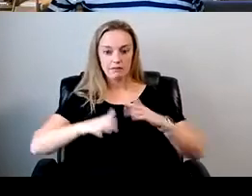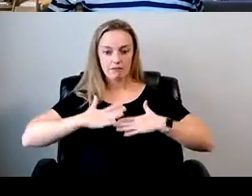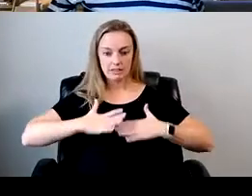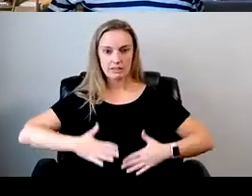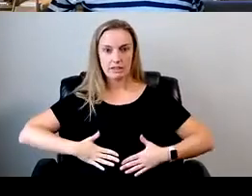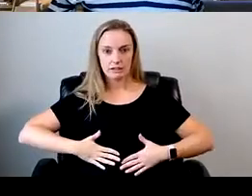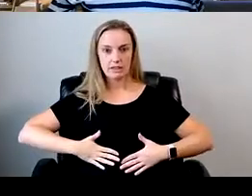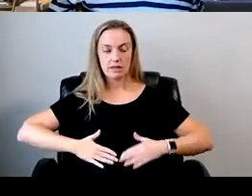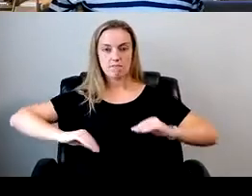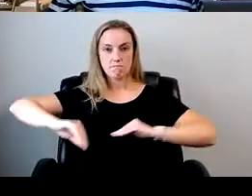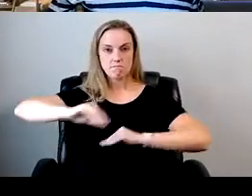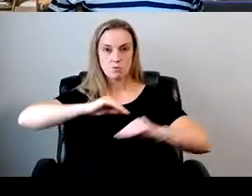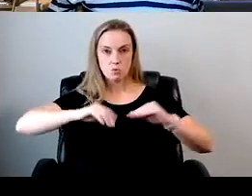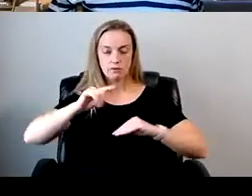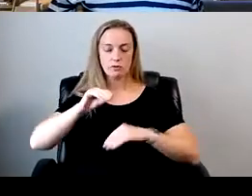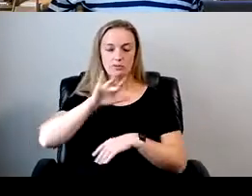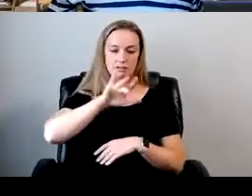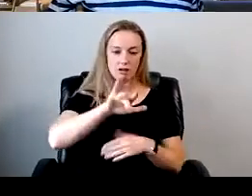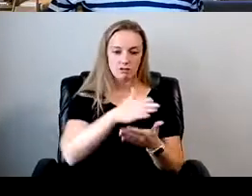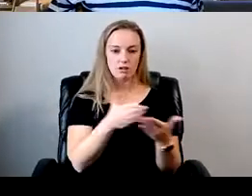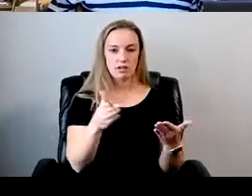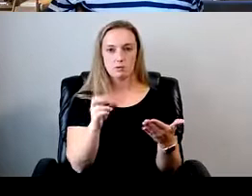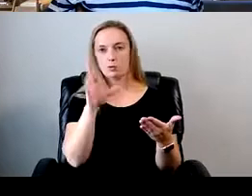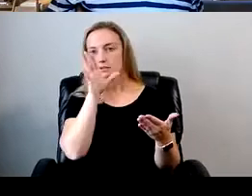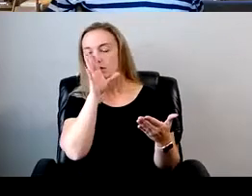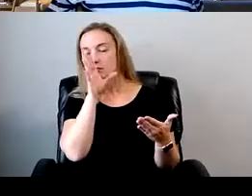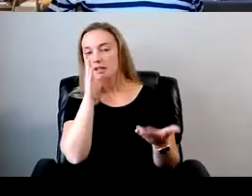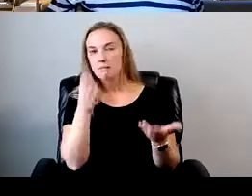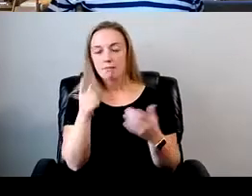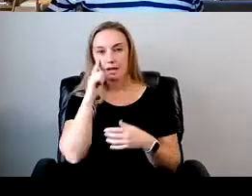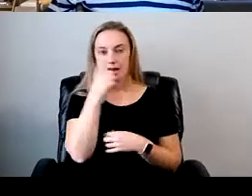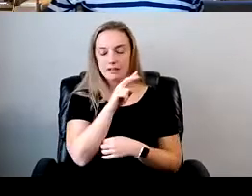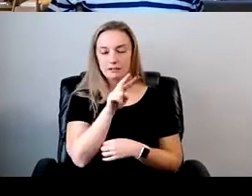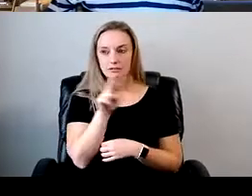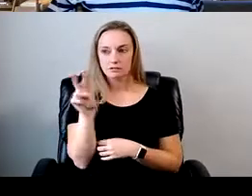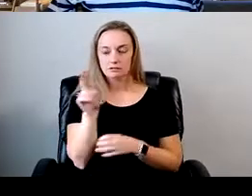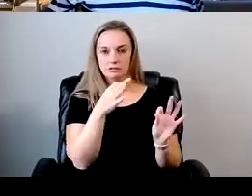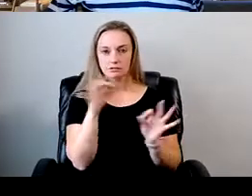to touch things or speak may use eye gaze technology. And Jason, I don't know if you know